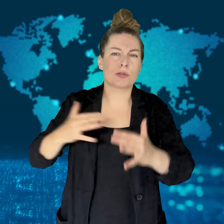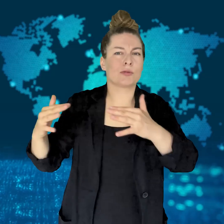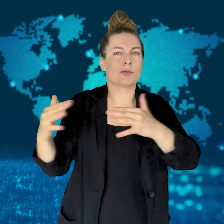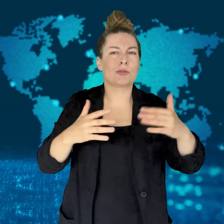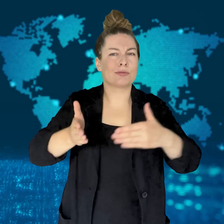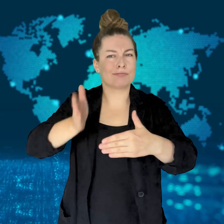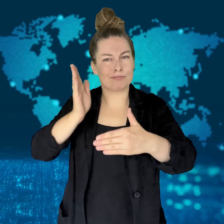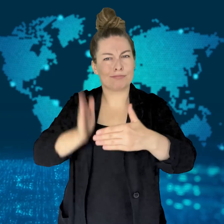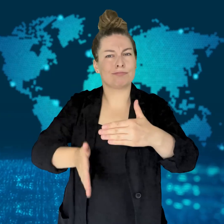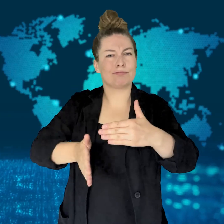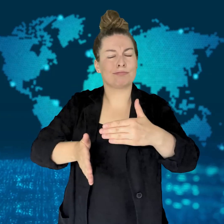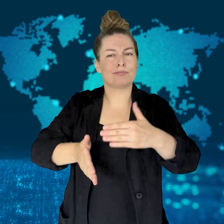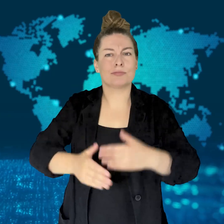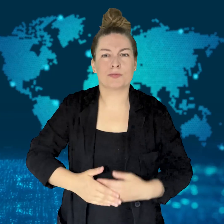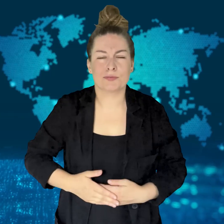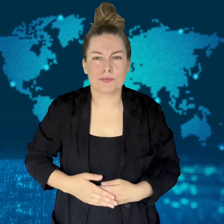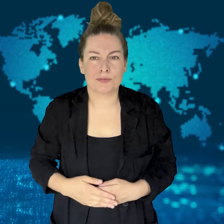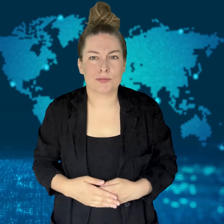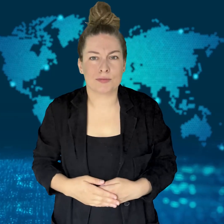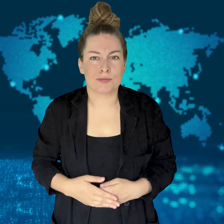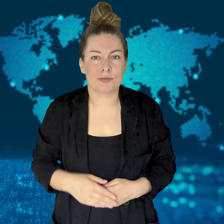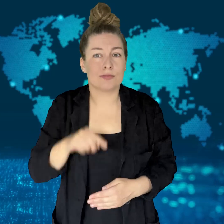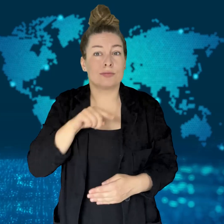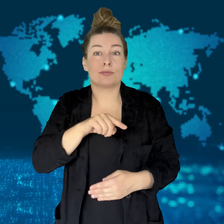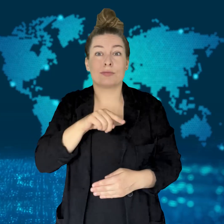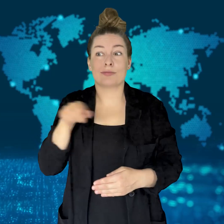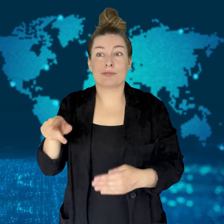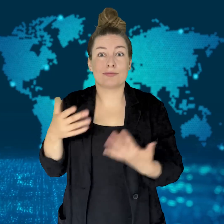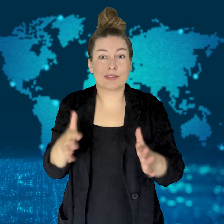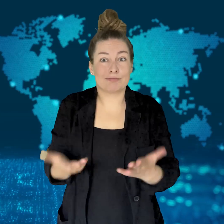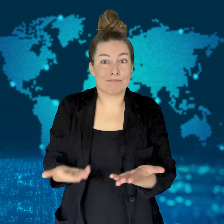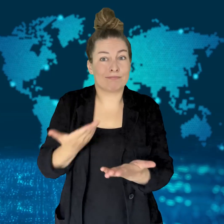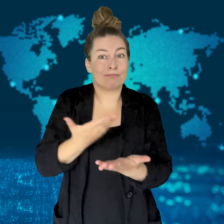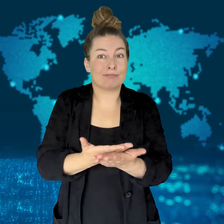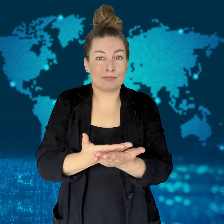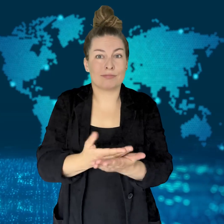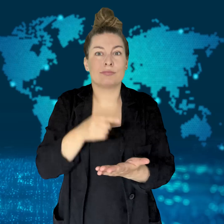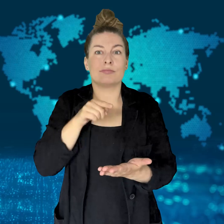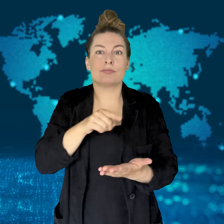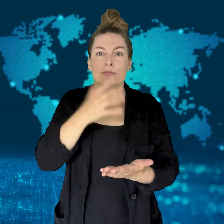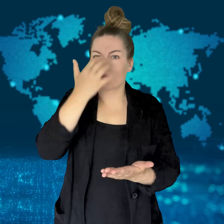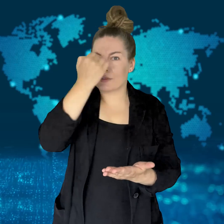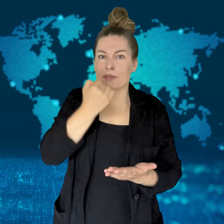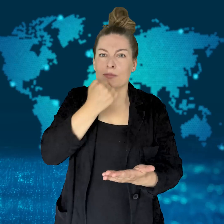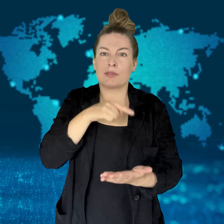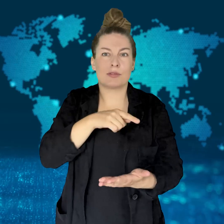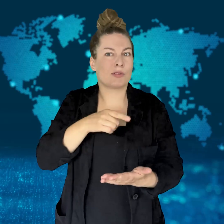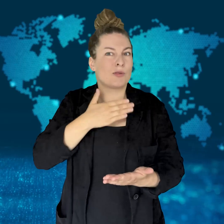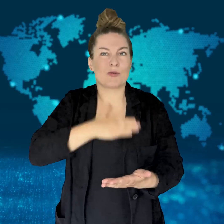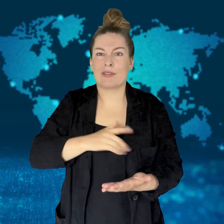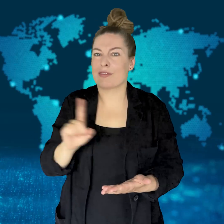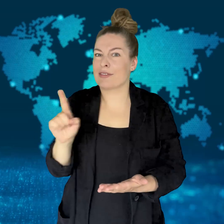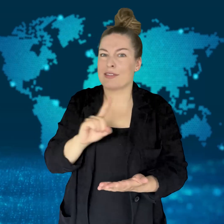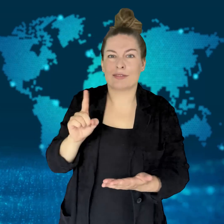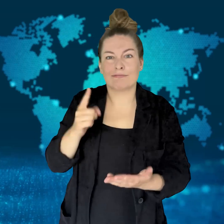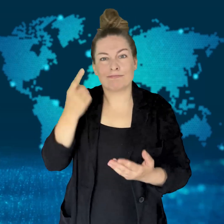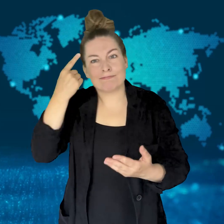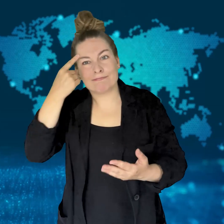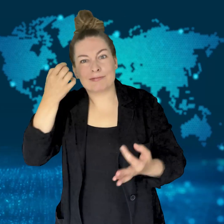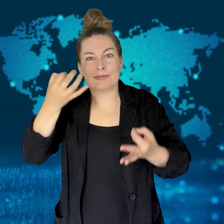and a full withdrawal from Gaza.